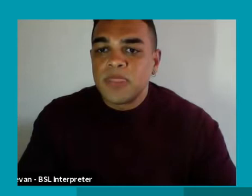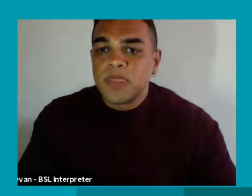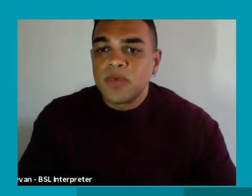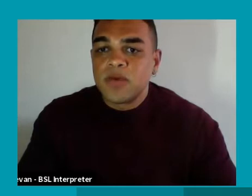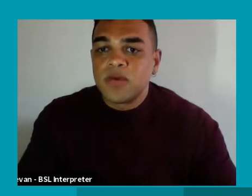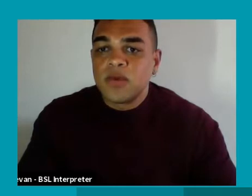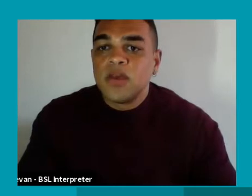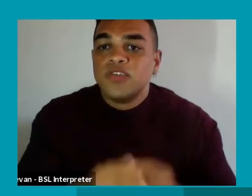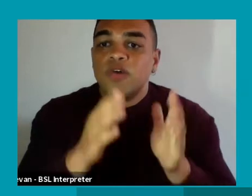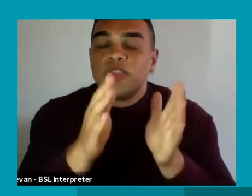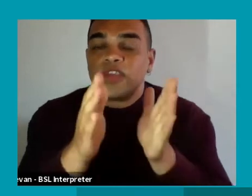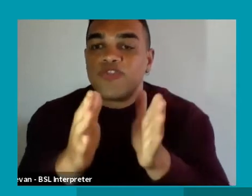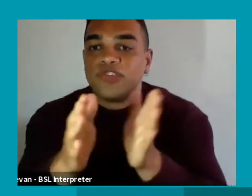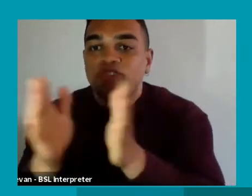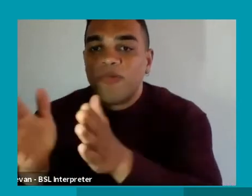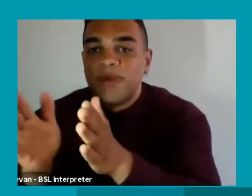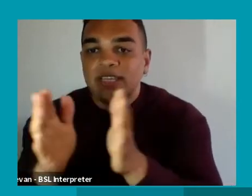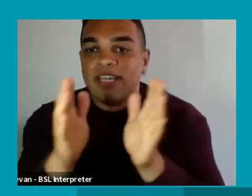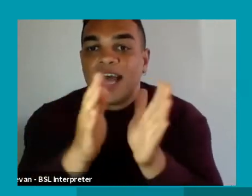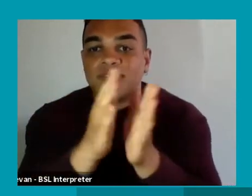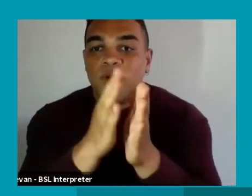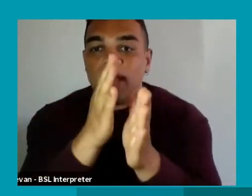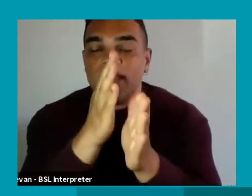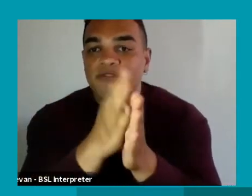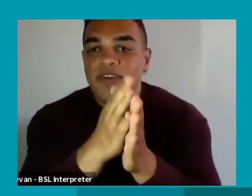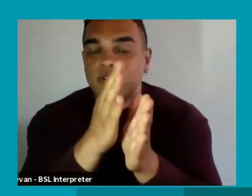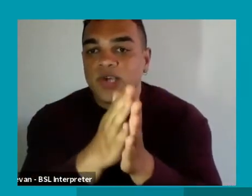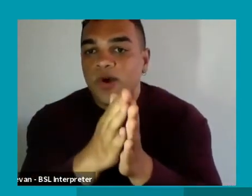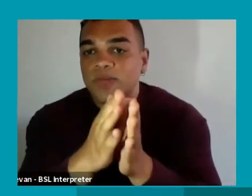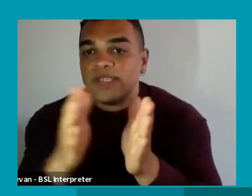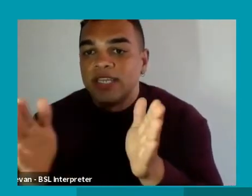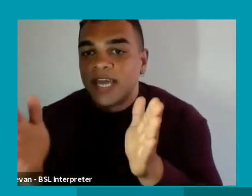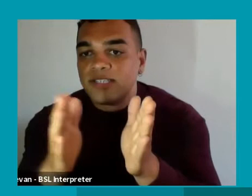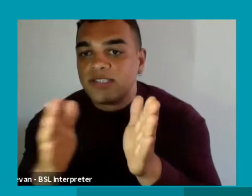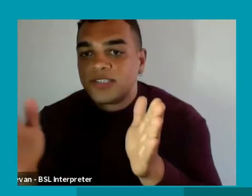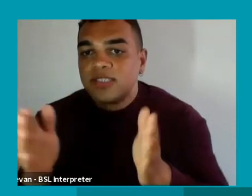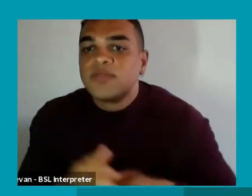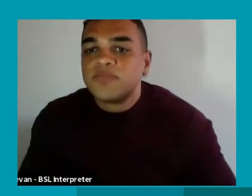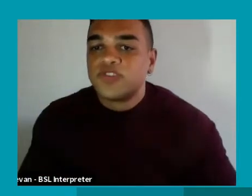I'm sorry I didn't catch that. The Careers Coach drop it and can I ask what event the time is in the date?